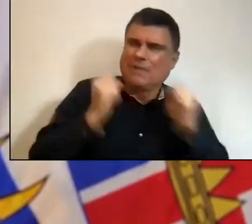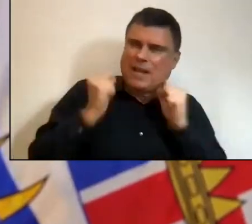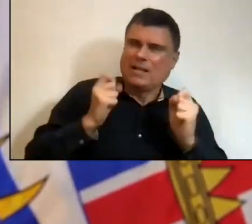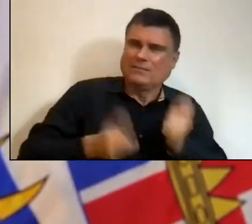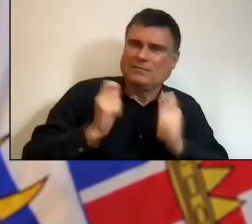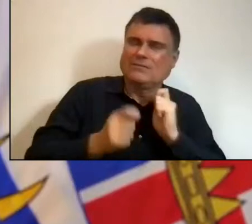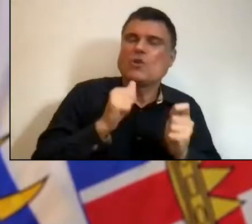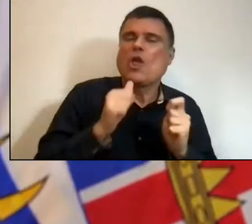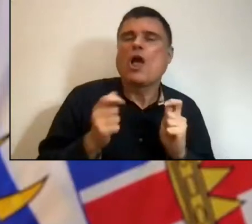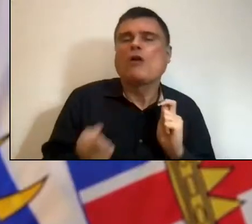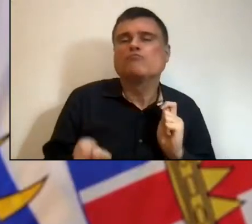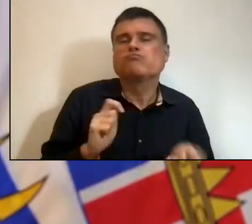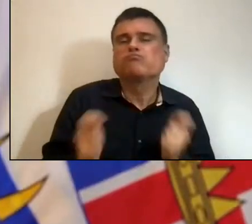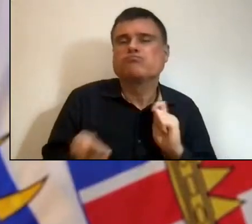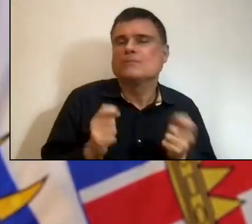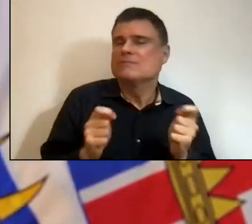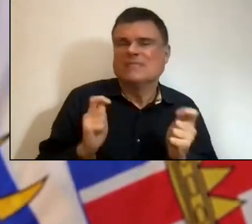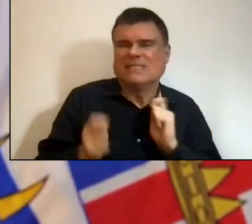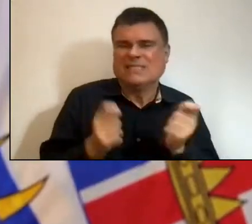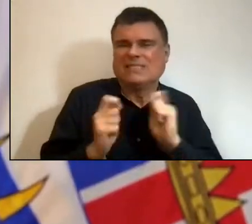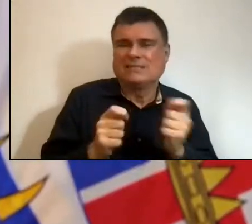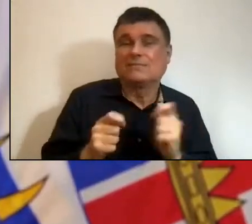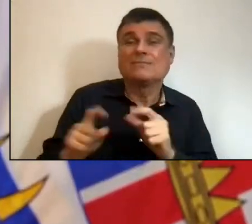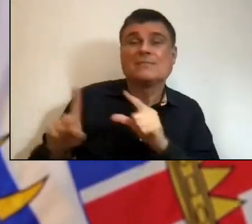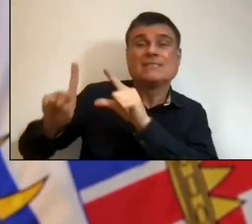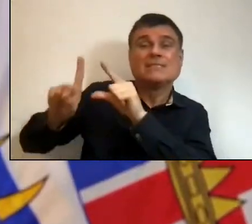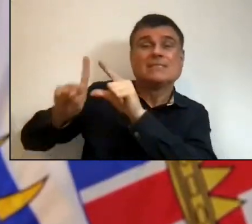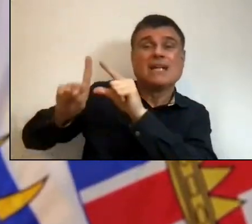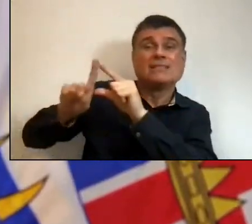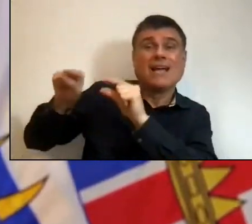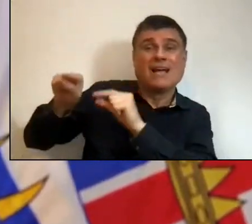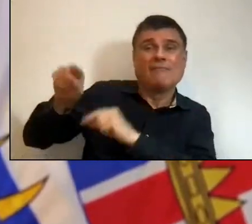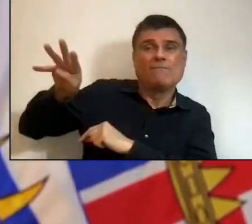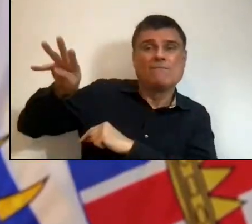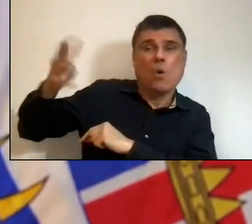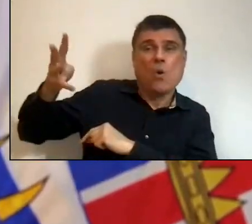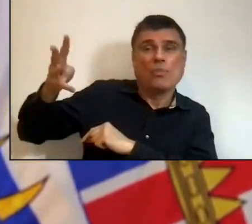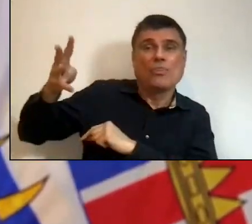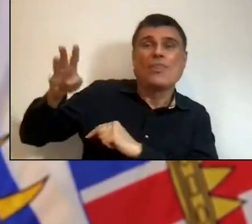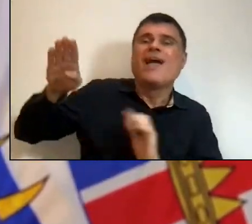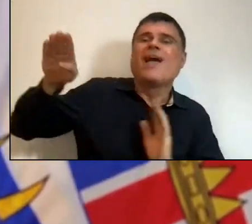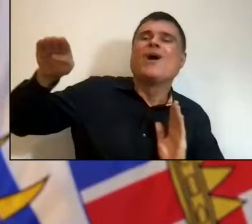wave and things were starting to